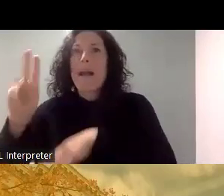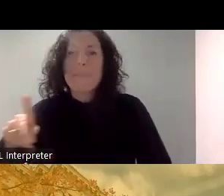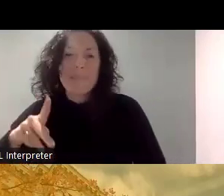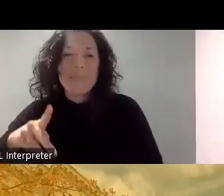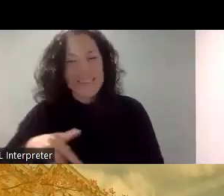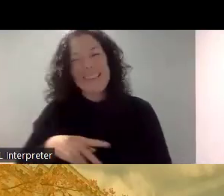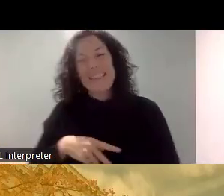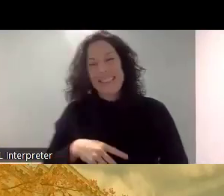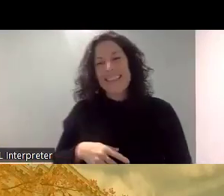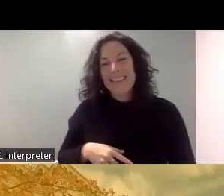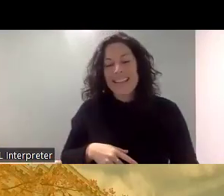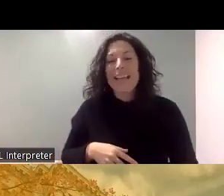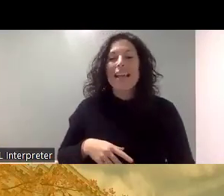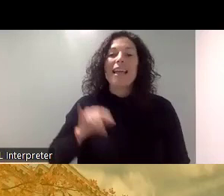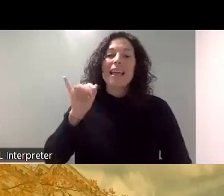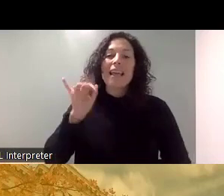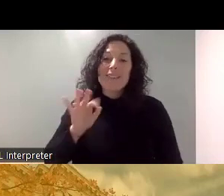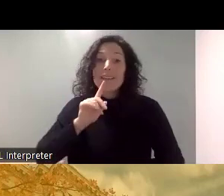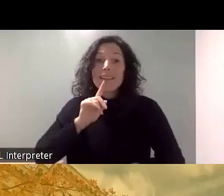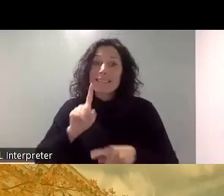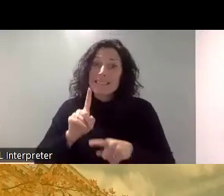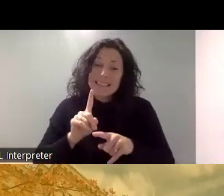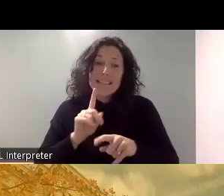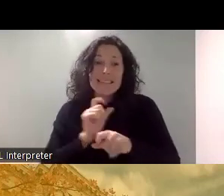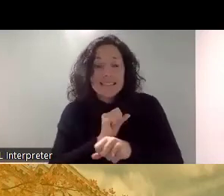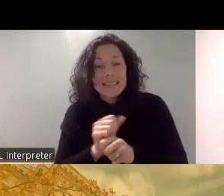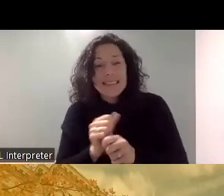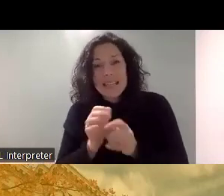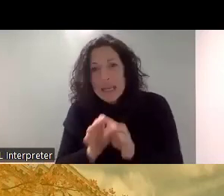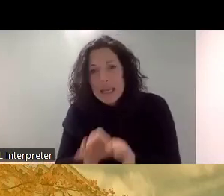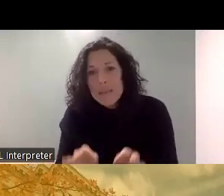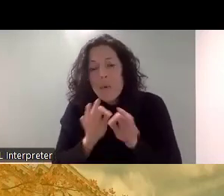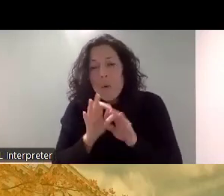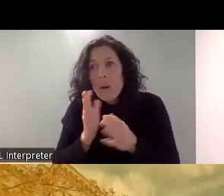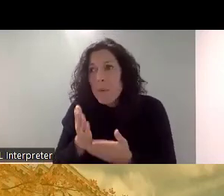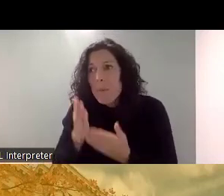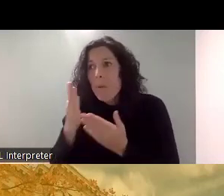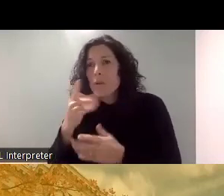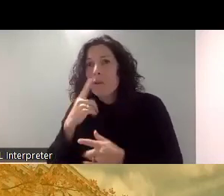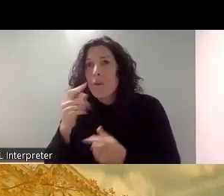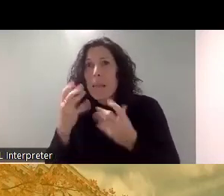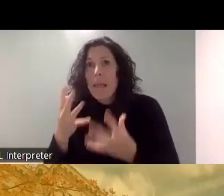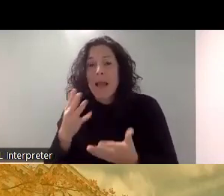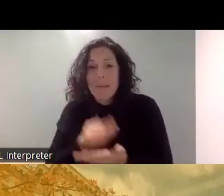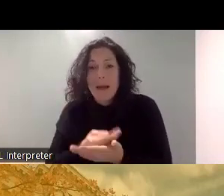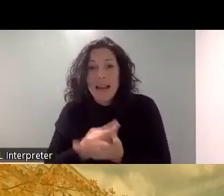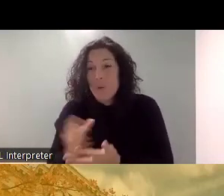If it was a really important proposal for a large amount of money, and we missed that deadline,